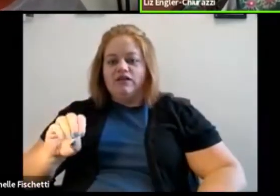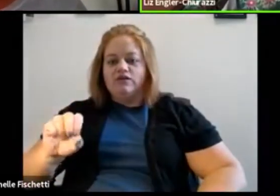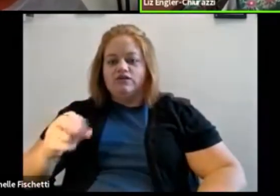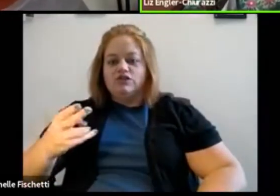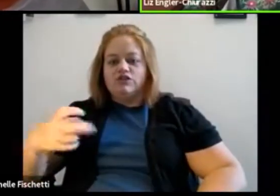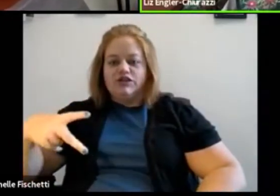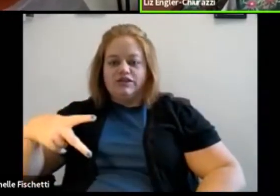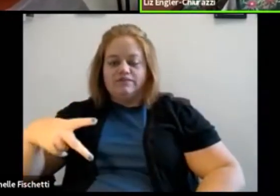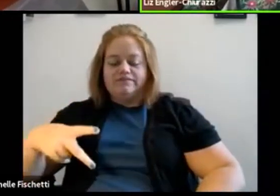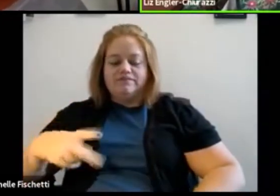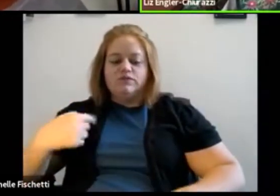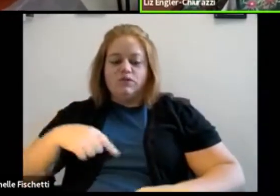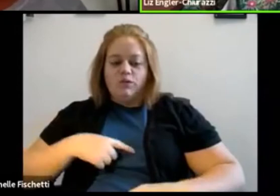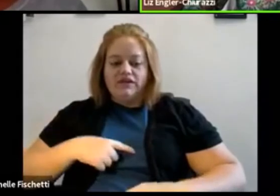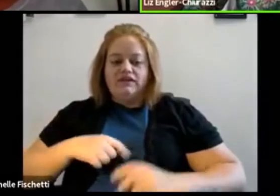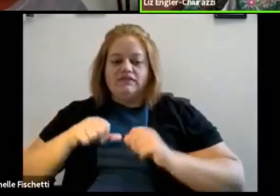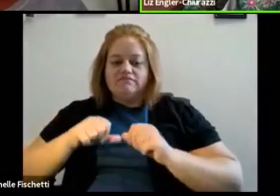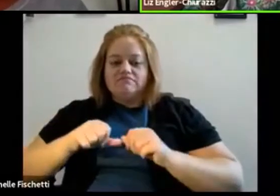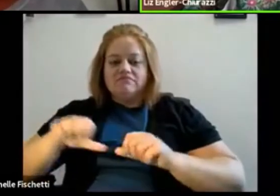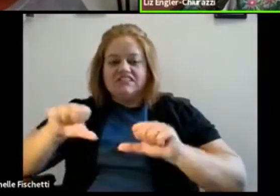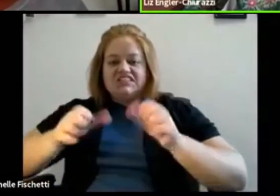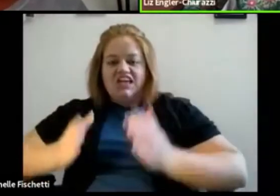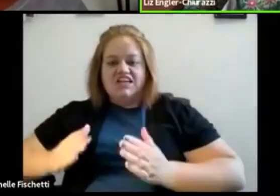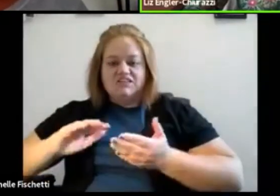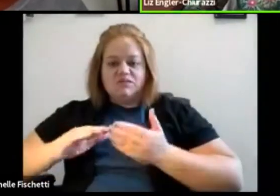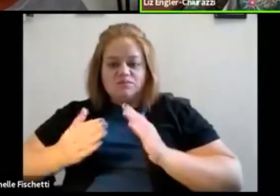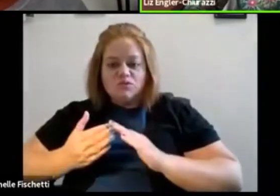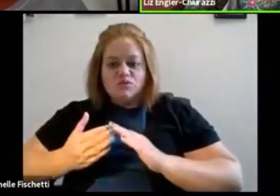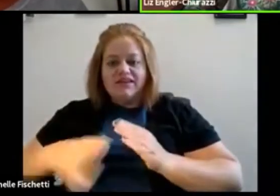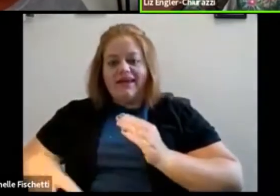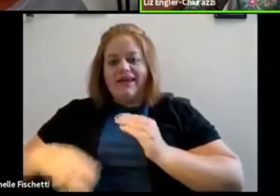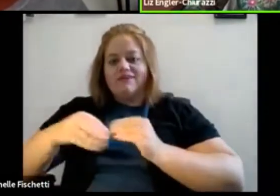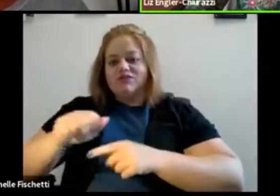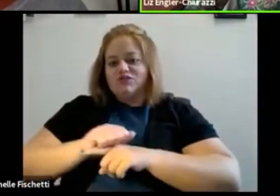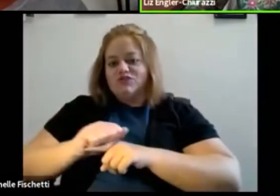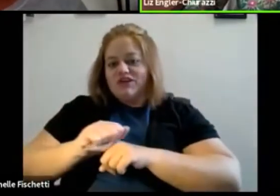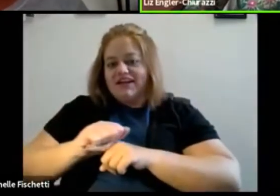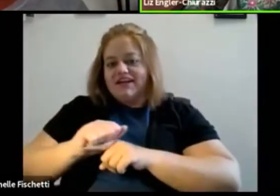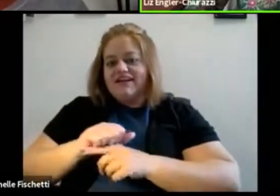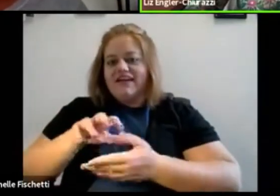doctoral fellowship where they get extra training and learn new skills while